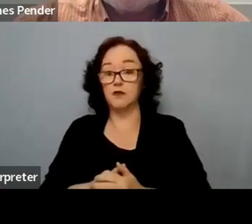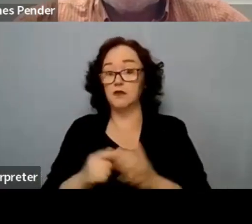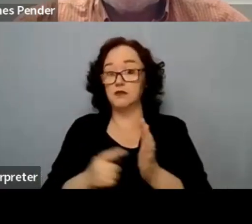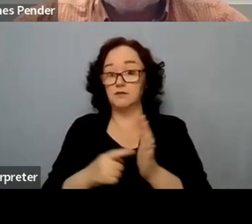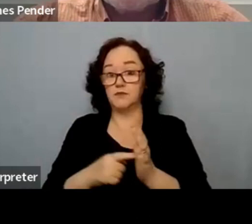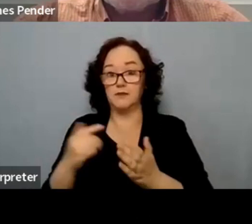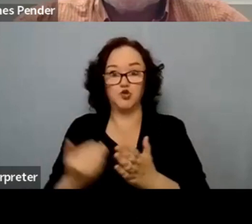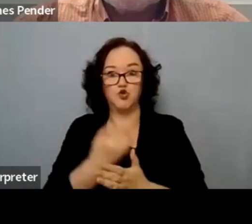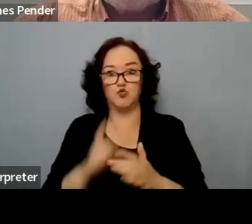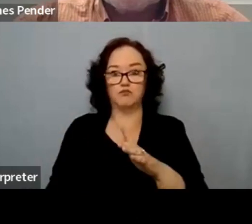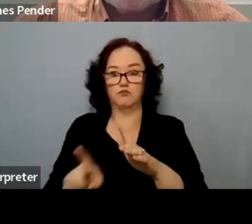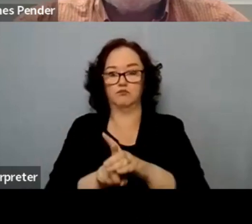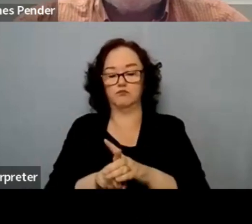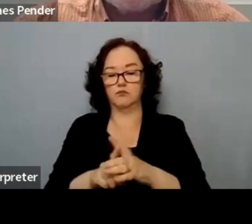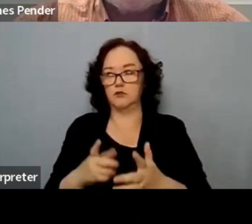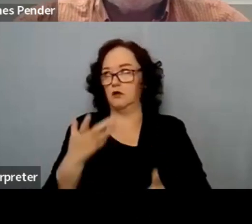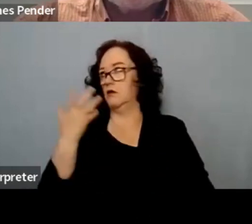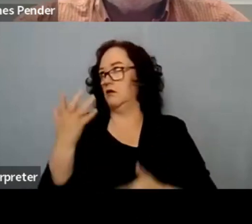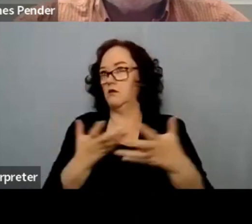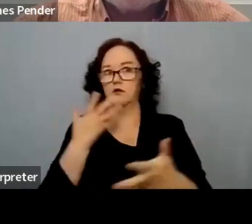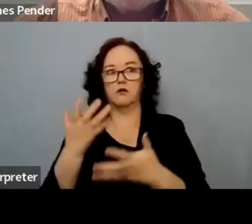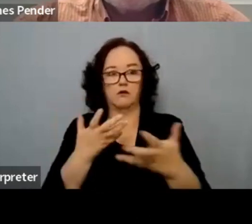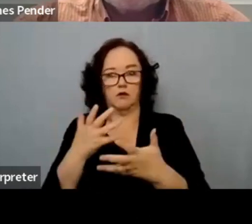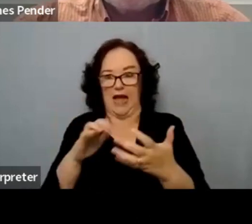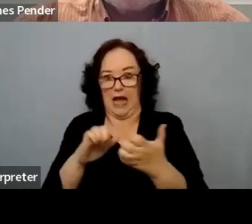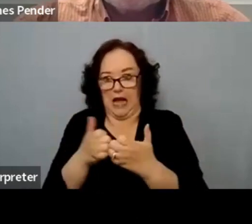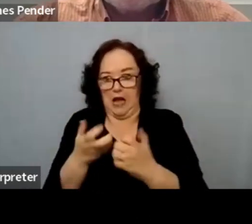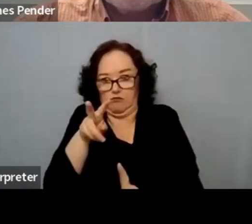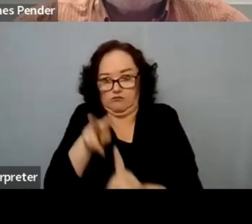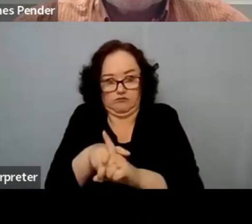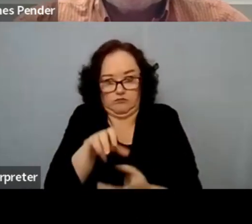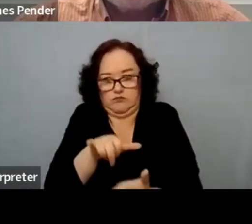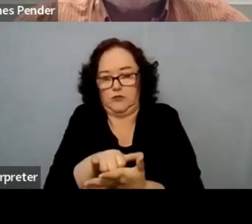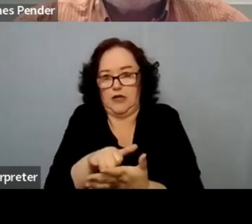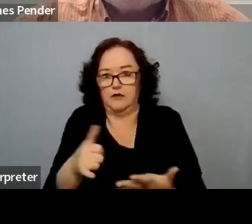oh, my gosh, how would we implement this? How do we do this? How do you do so much. And